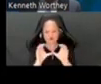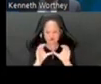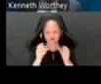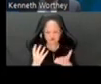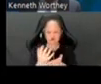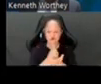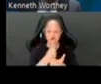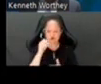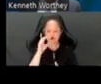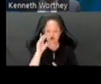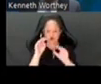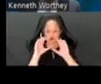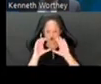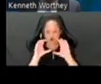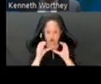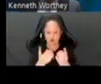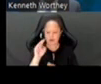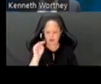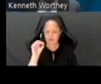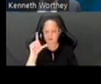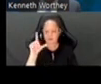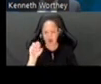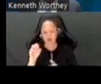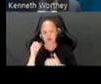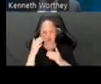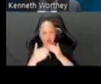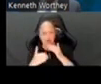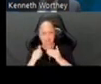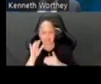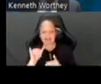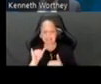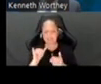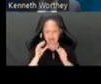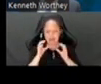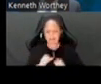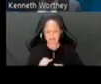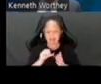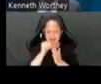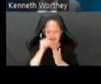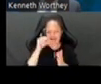are completed by the clients, students, and customers. There are many other supporting